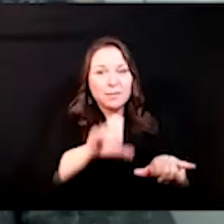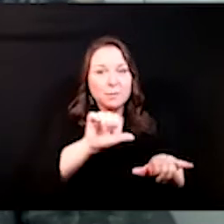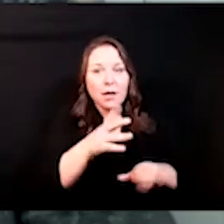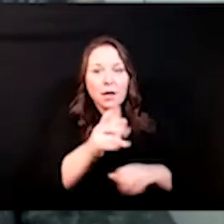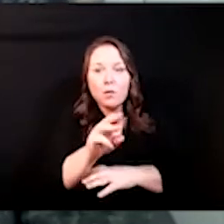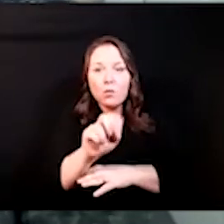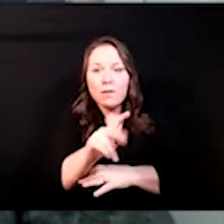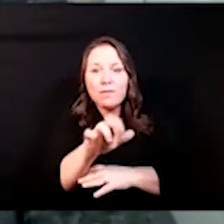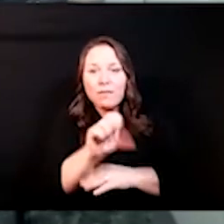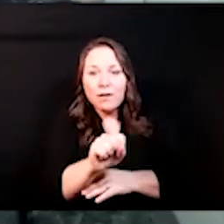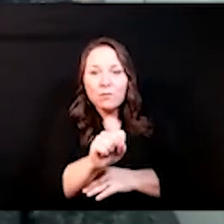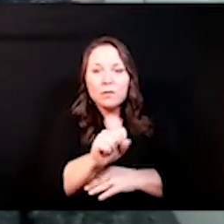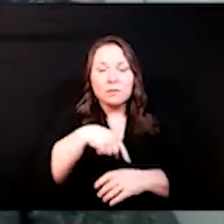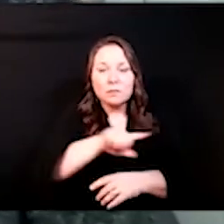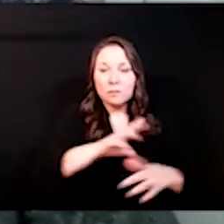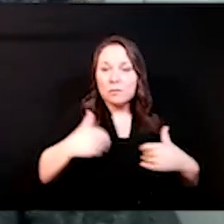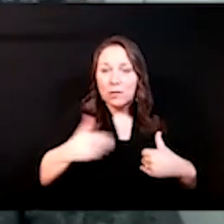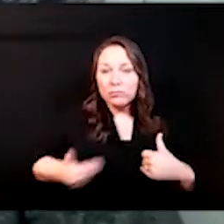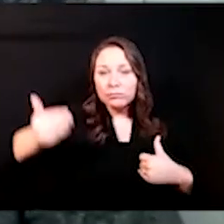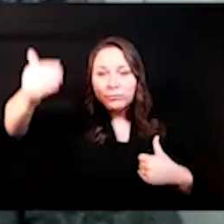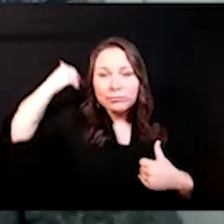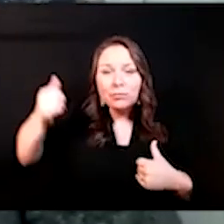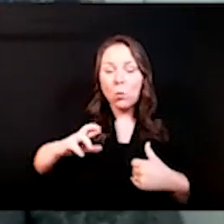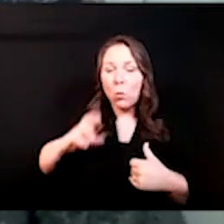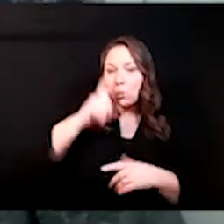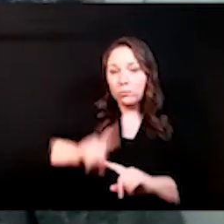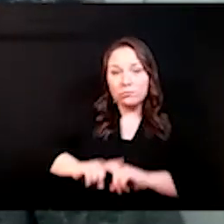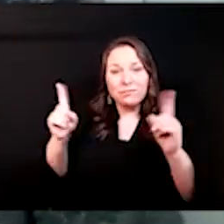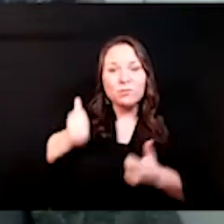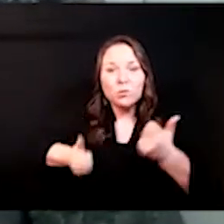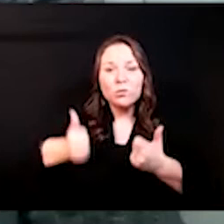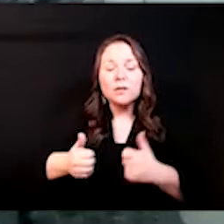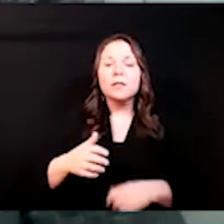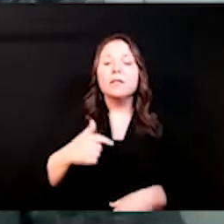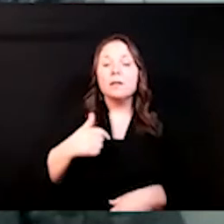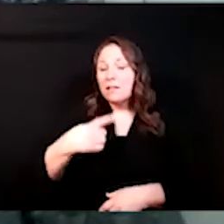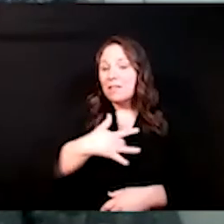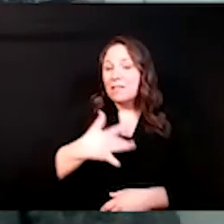WAS IT SIMILAR TO OTHER CORONAVIRUSES THAT WE HAD IN THE PAST OR SOMETHING TOTALLY DIFFERENT? AND YOU KNOW, I